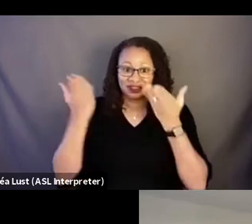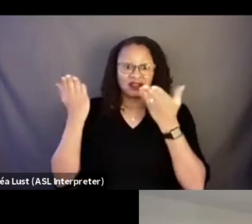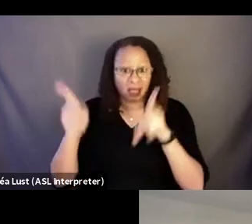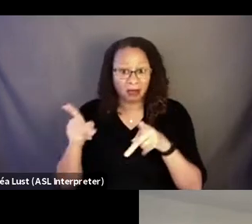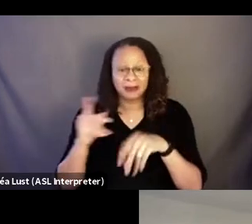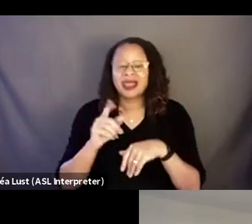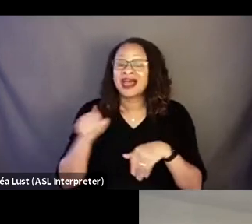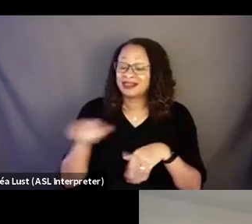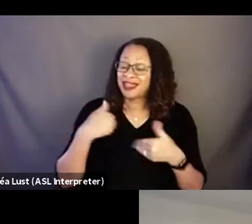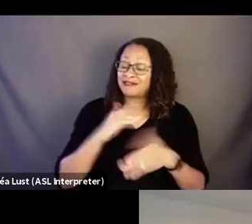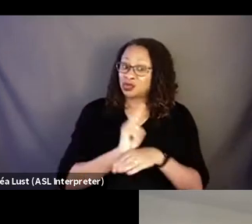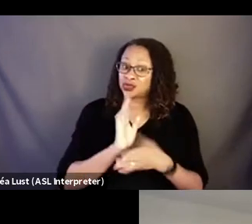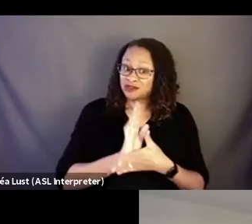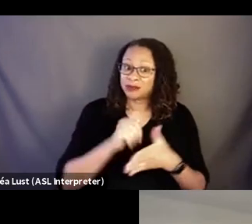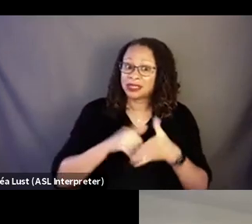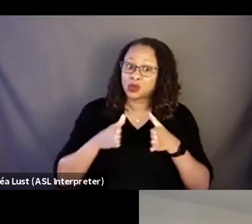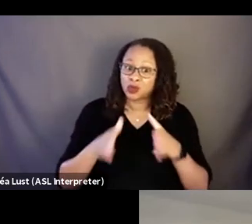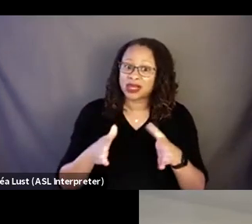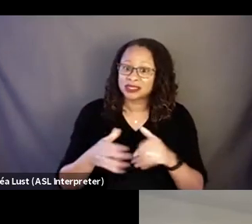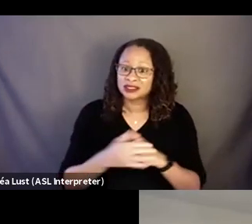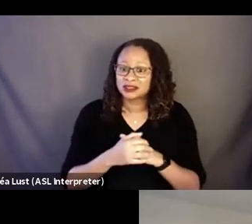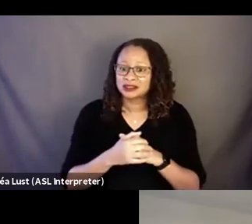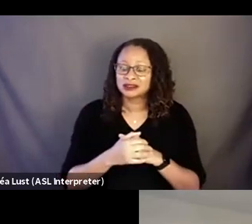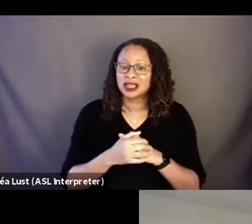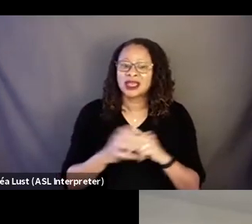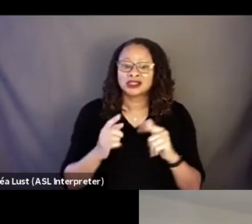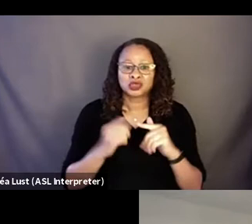that have increased their capacity